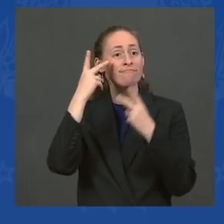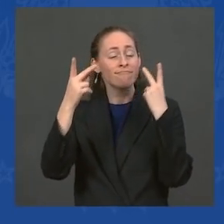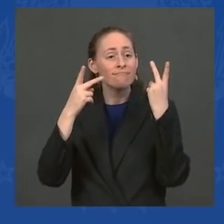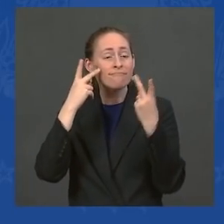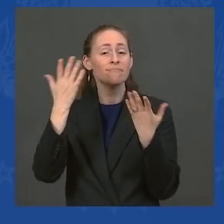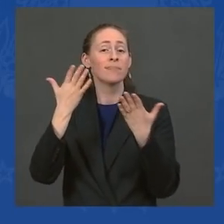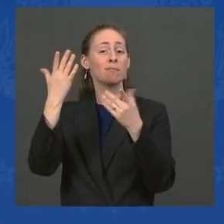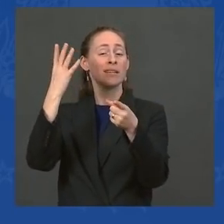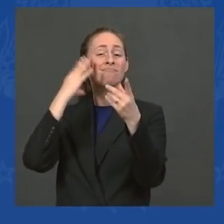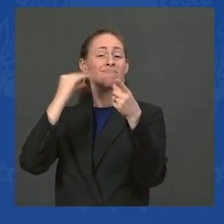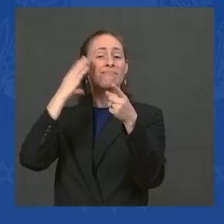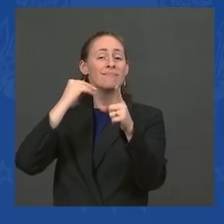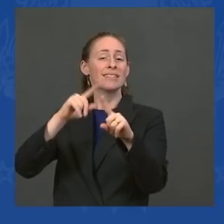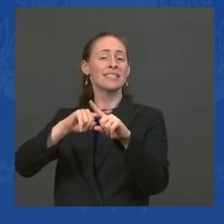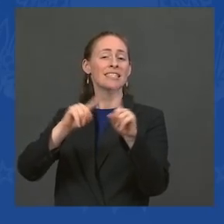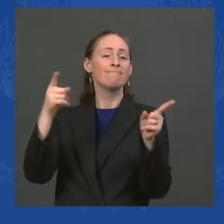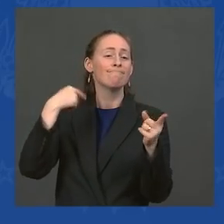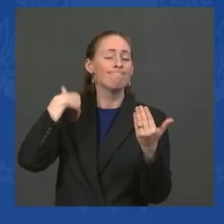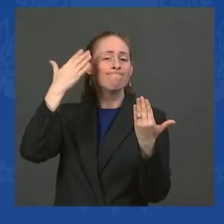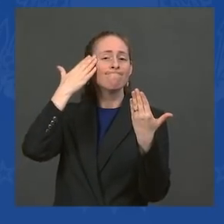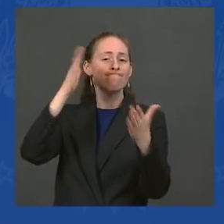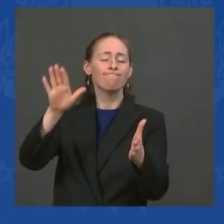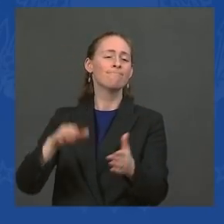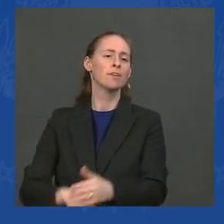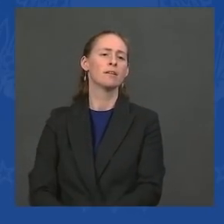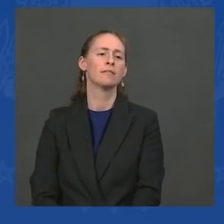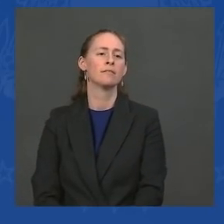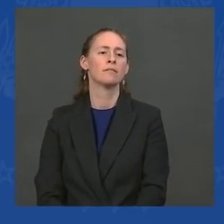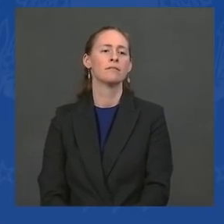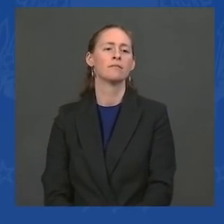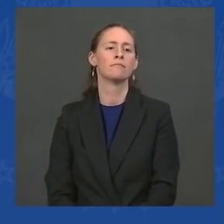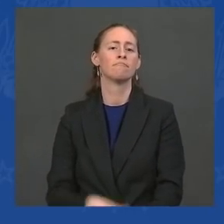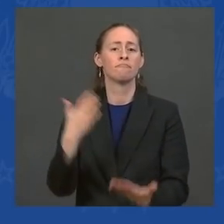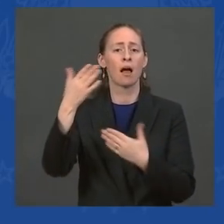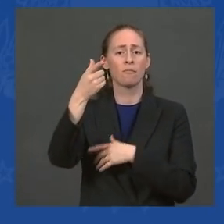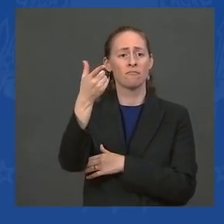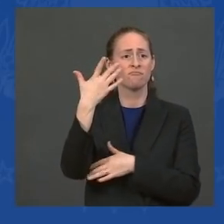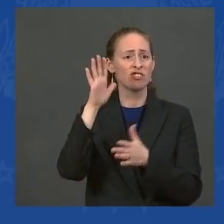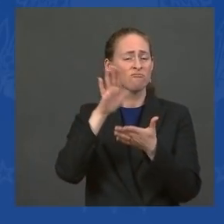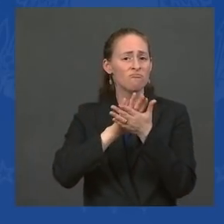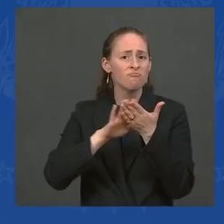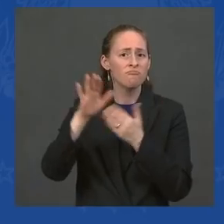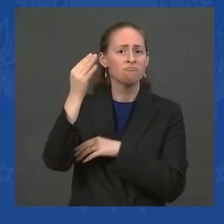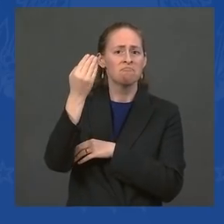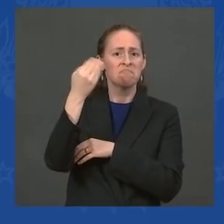may have your Masters' or Doctor degrees in economics. Name me a single time in American history